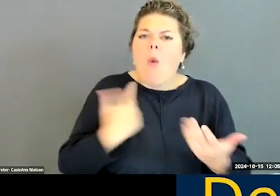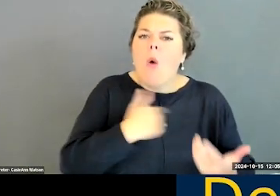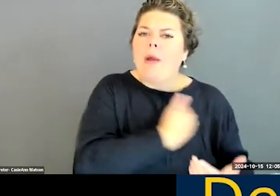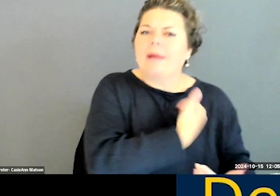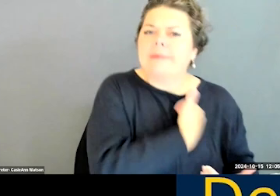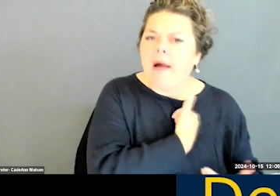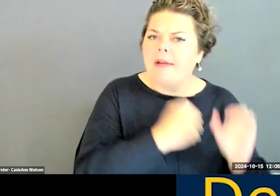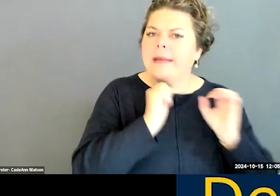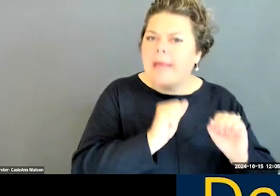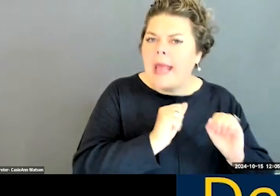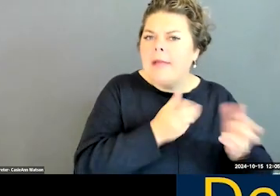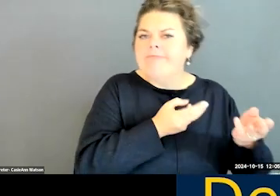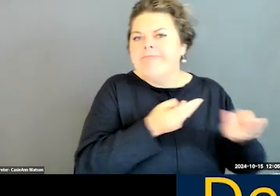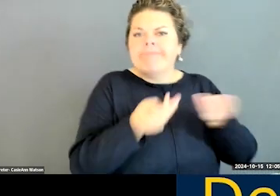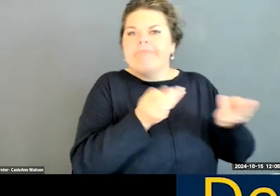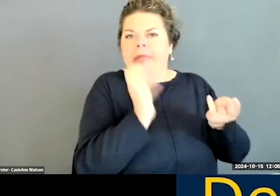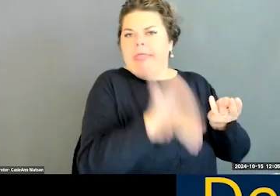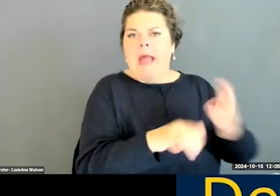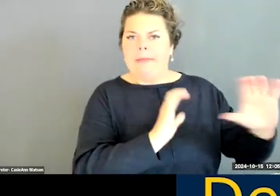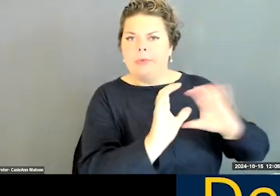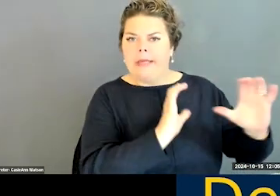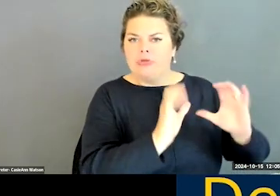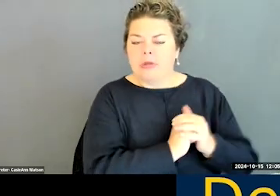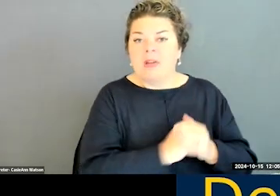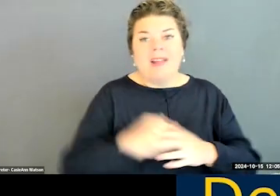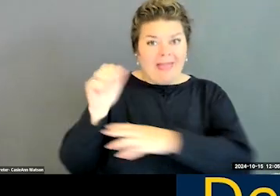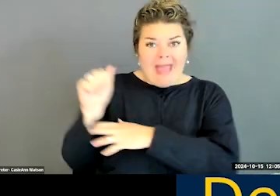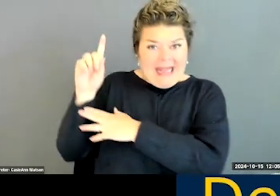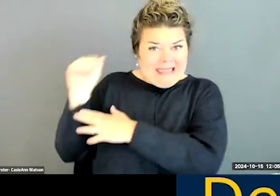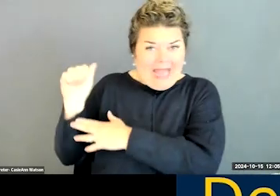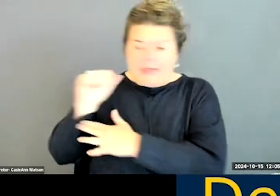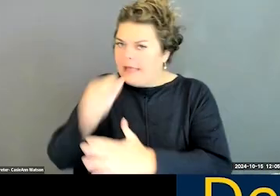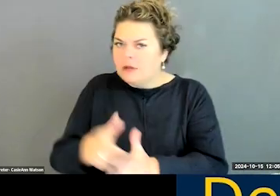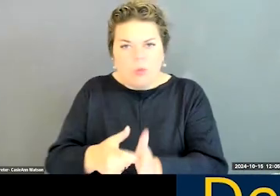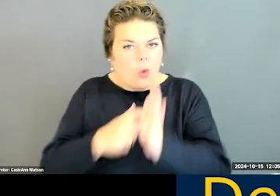can do to facilitate more meaningful conversations, the ADA doesn't require that supervisors